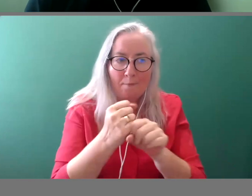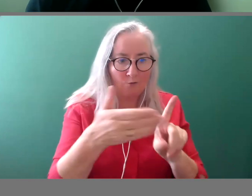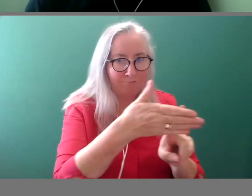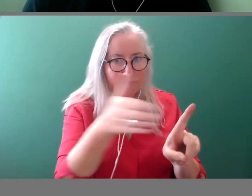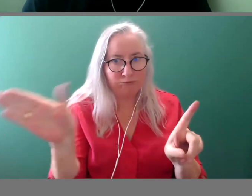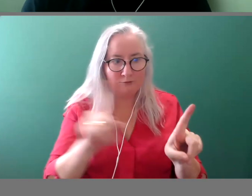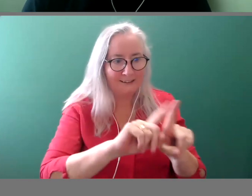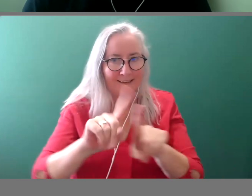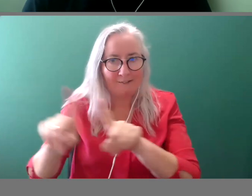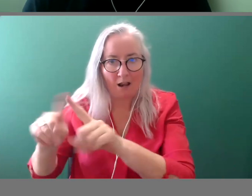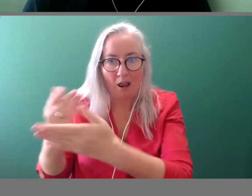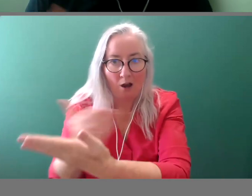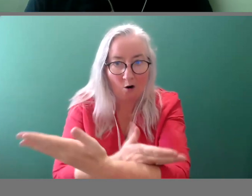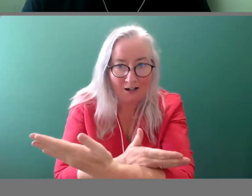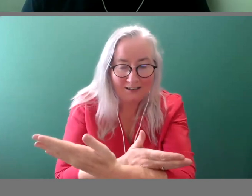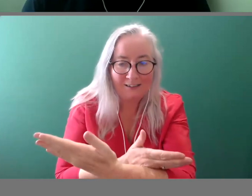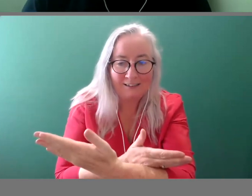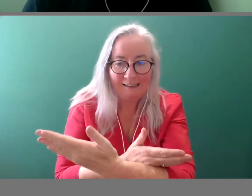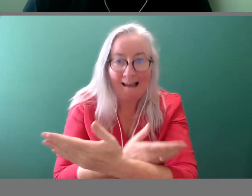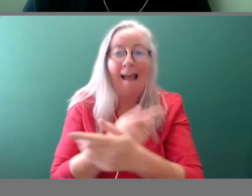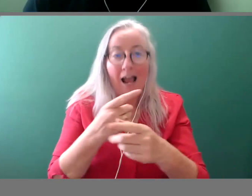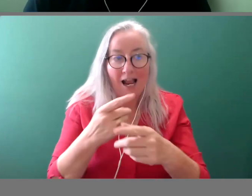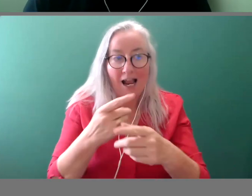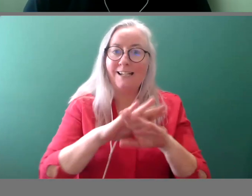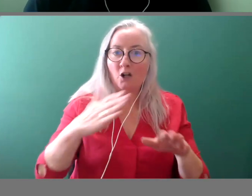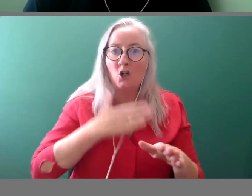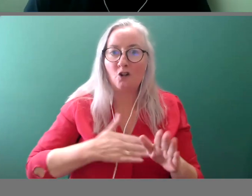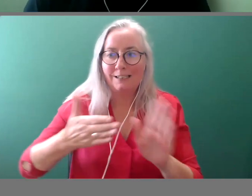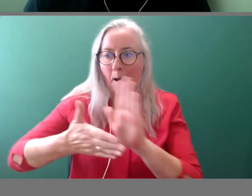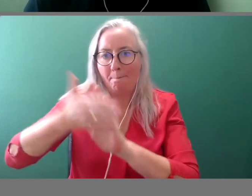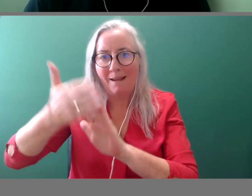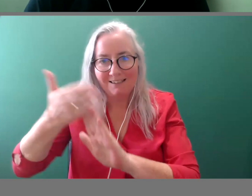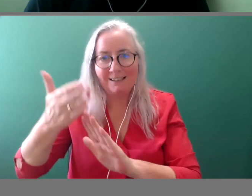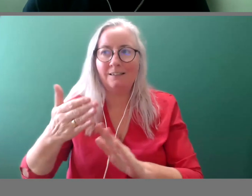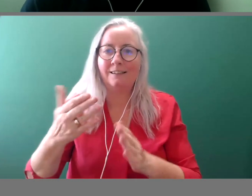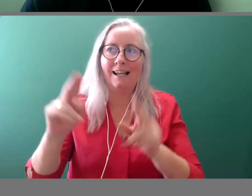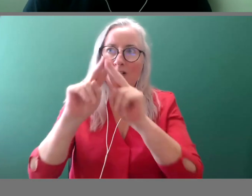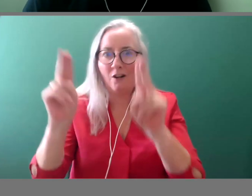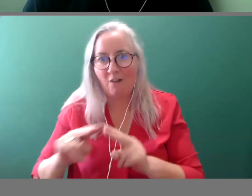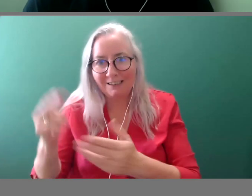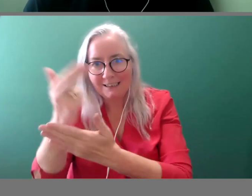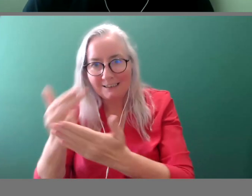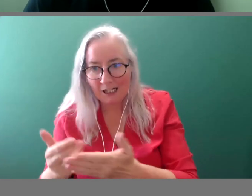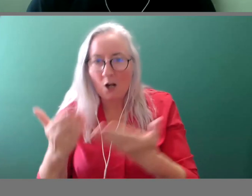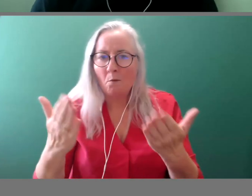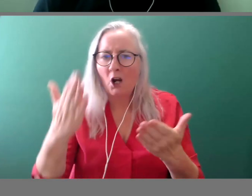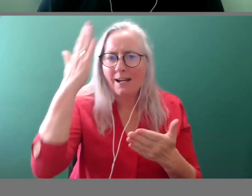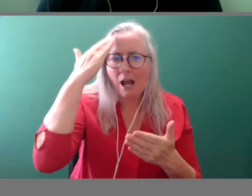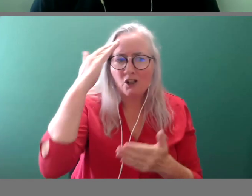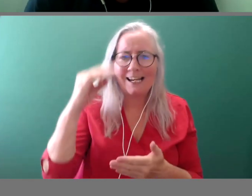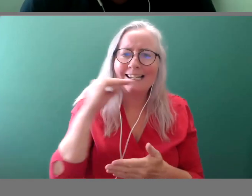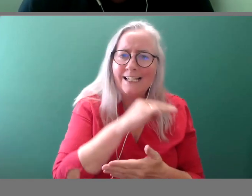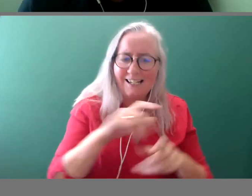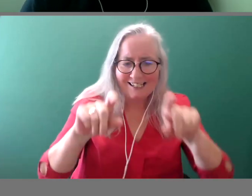including outside the building regulations, knowledge of key sections of the Disability Act